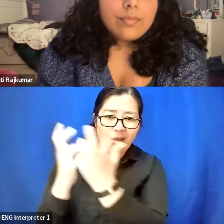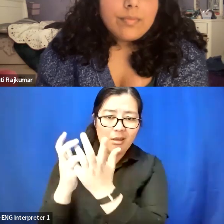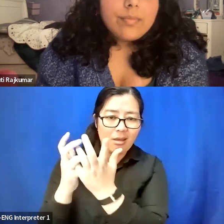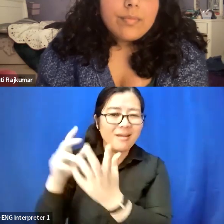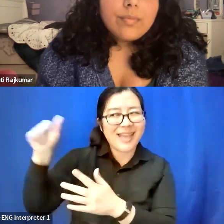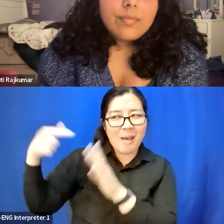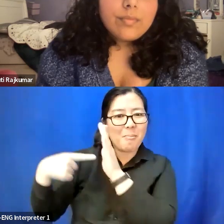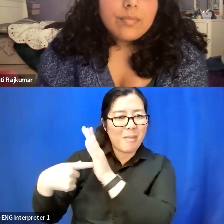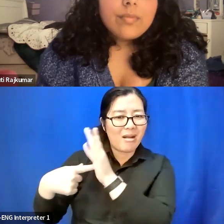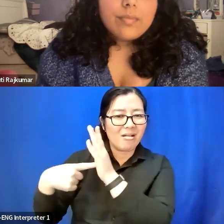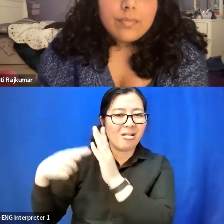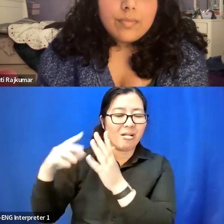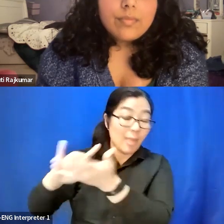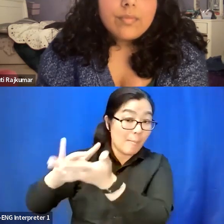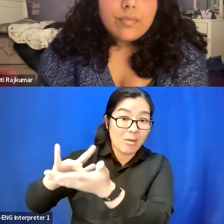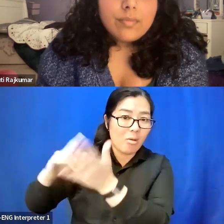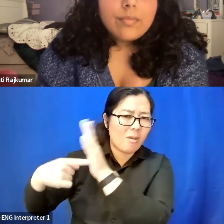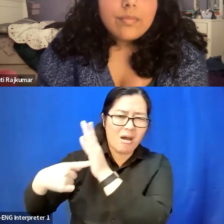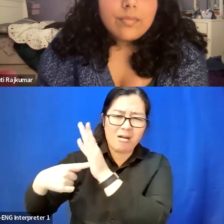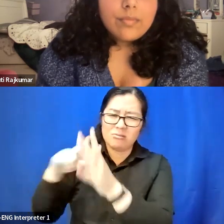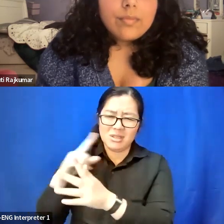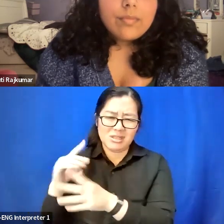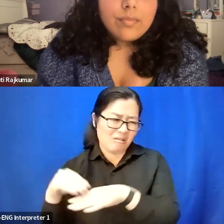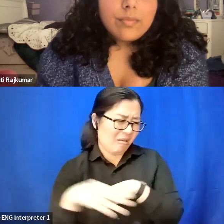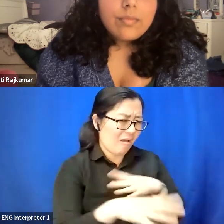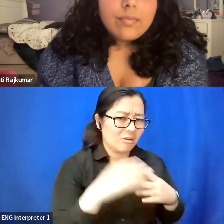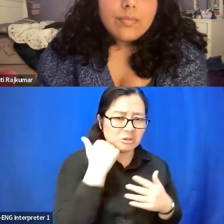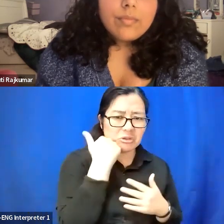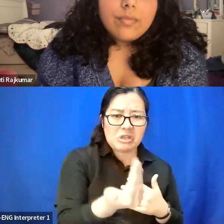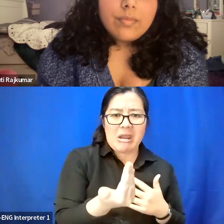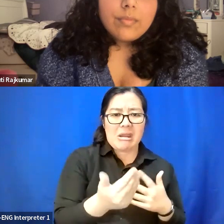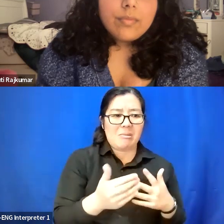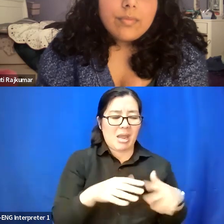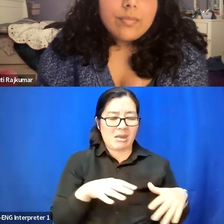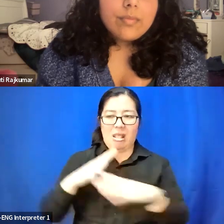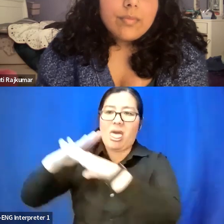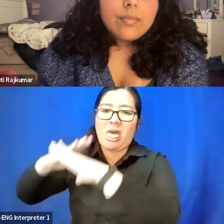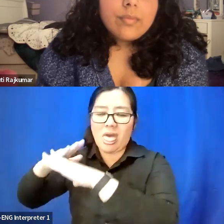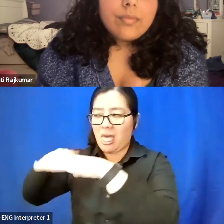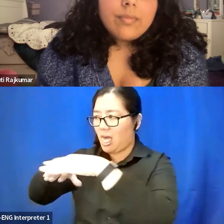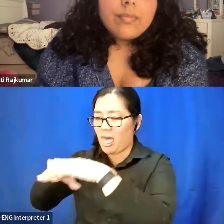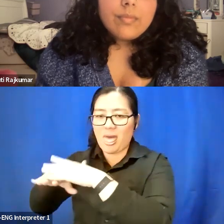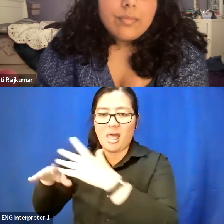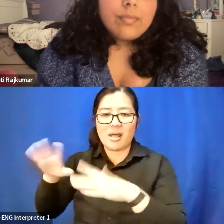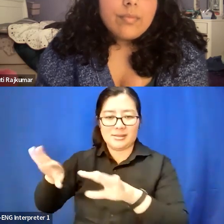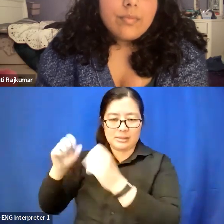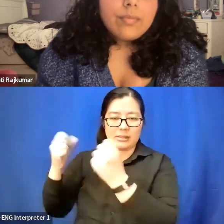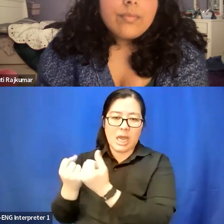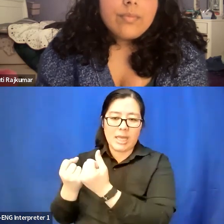like shame and inaccessibility in society. And so I think that needs to be adapted for sure.